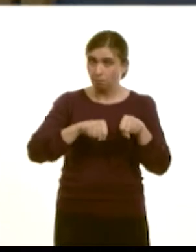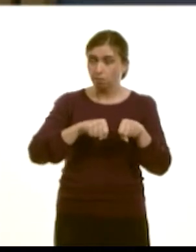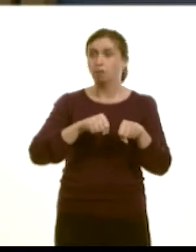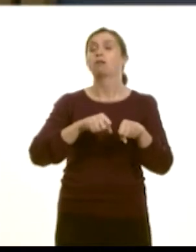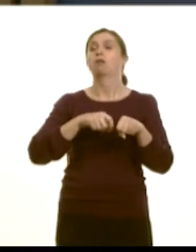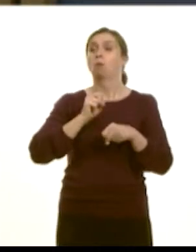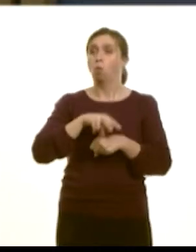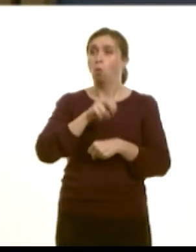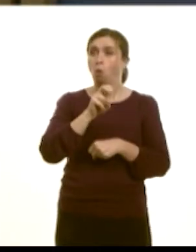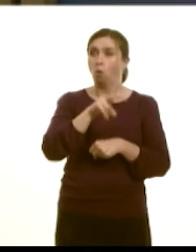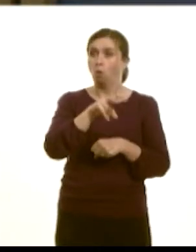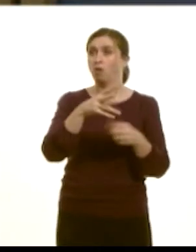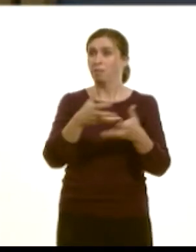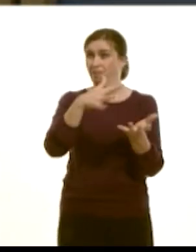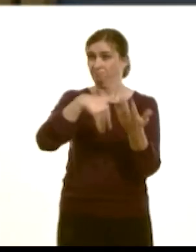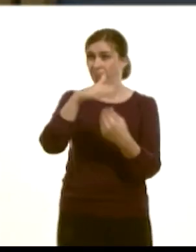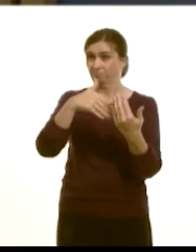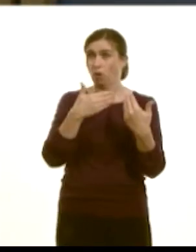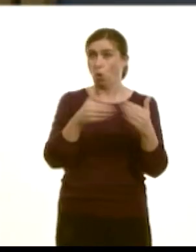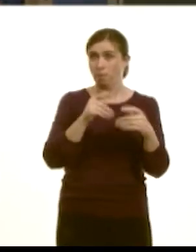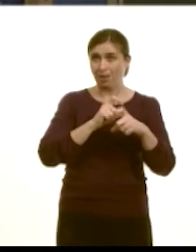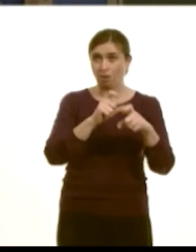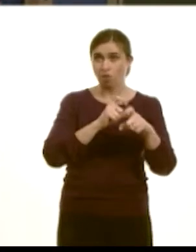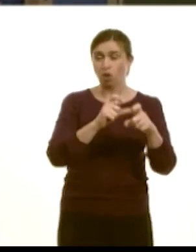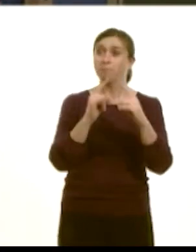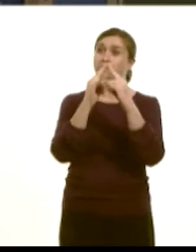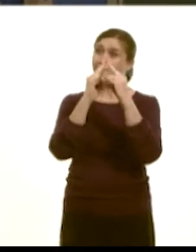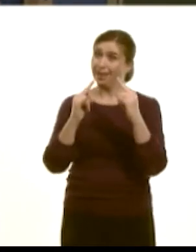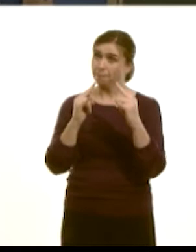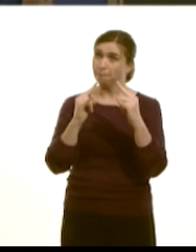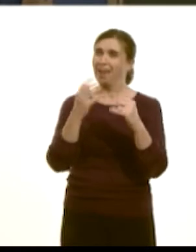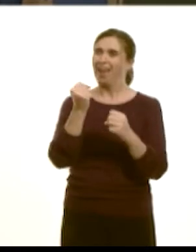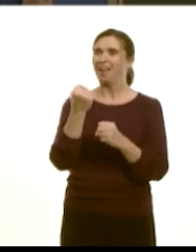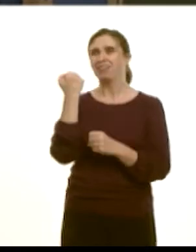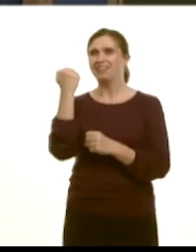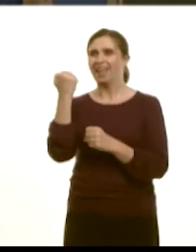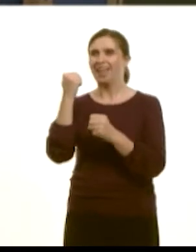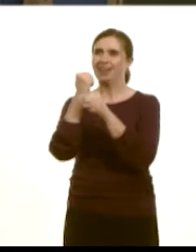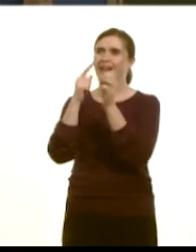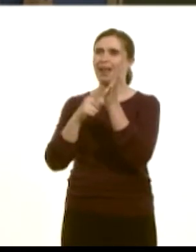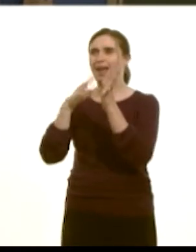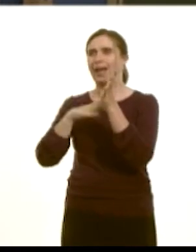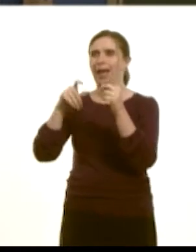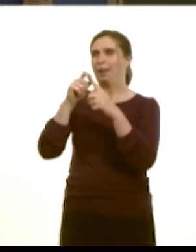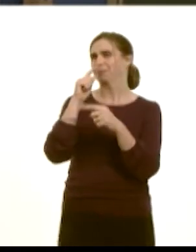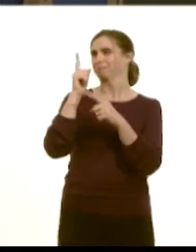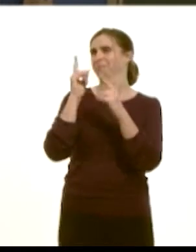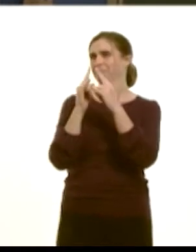centre, which I know is run by the council. The campsite, which includes 10 glamping pods, will also remain open, as will the play area,